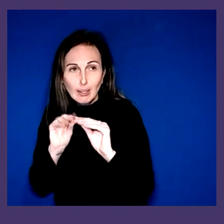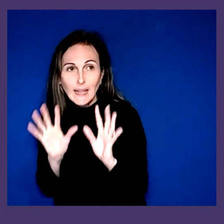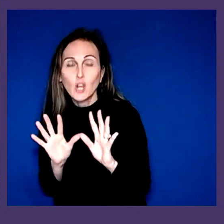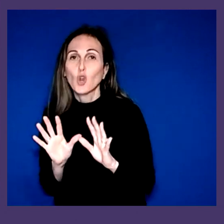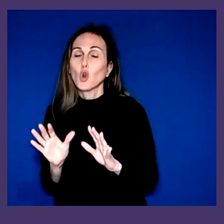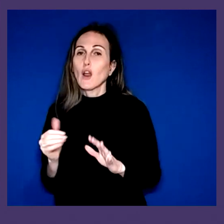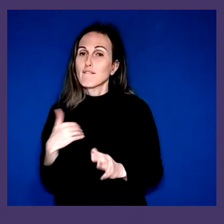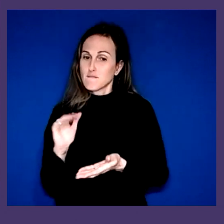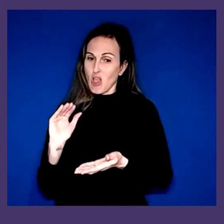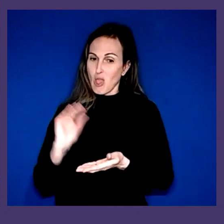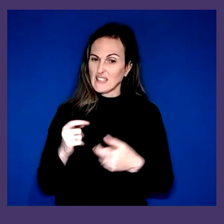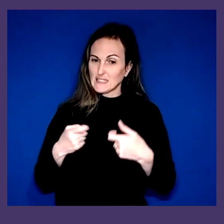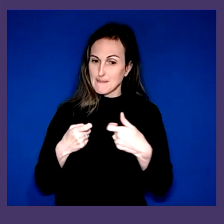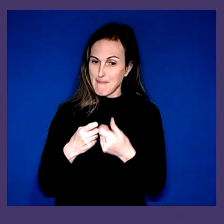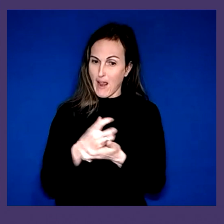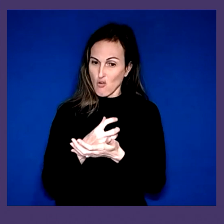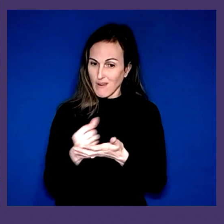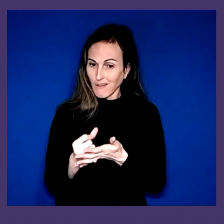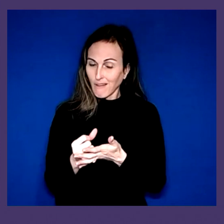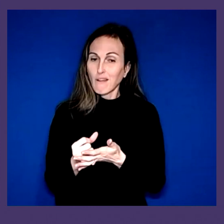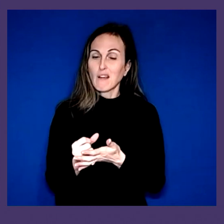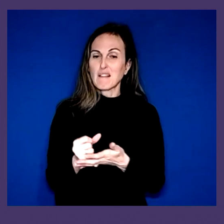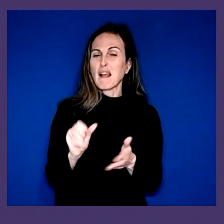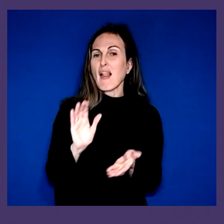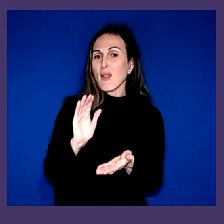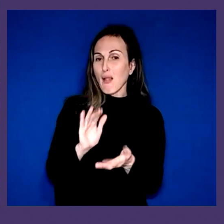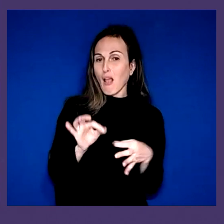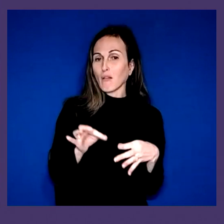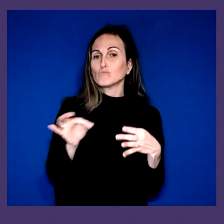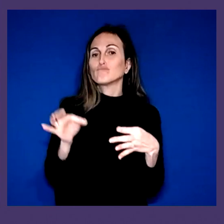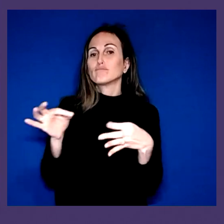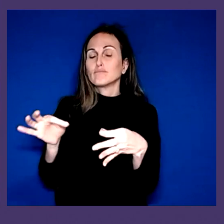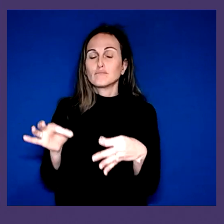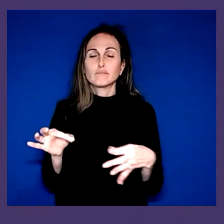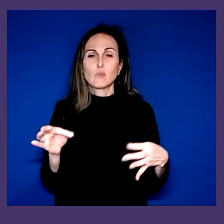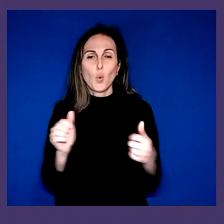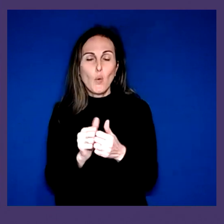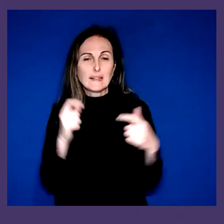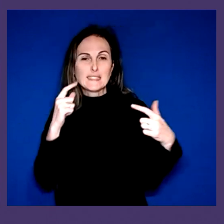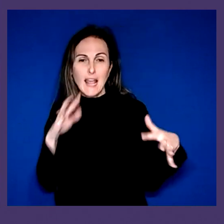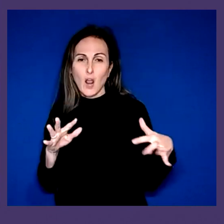delay when compared to the classic Bluetooth. For hearing aid development, that's incredibly important.